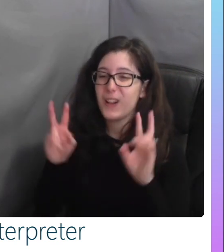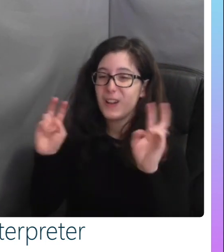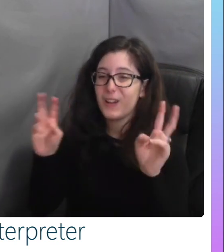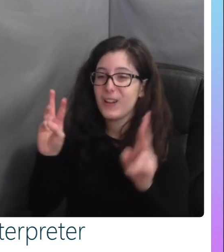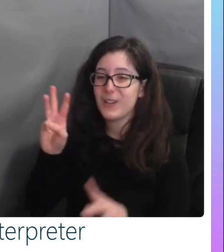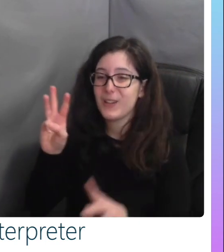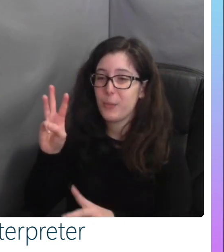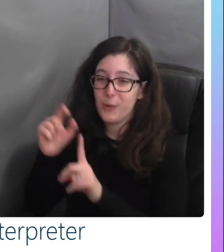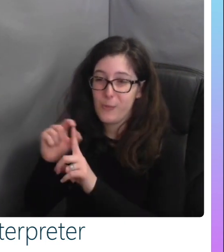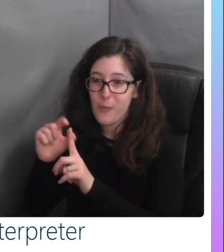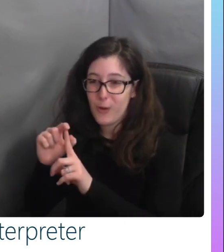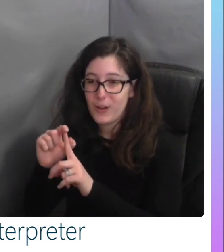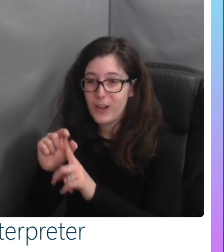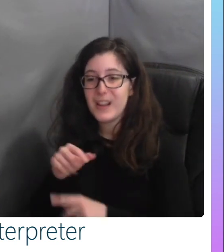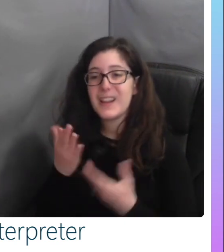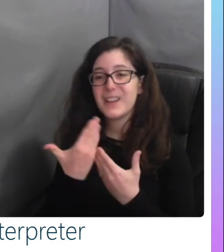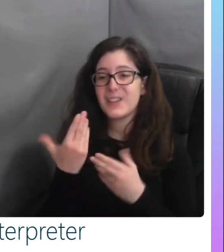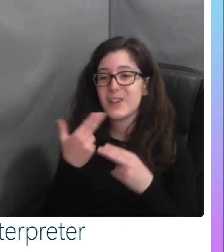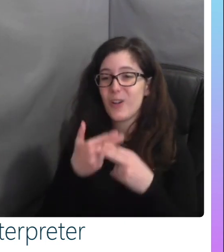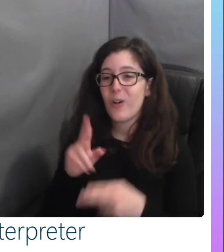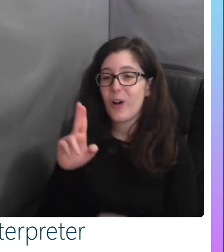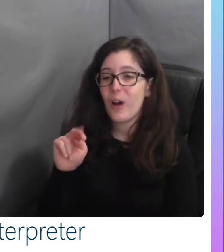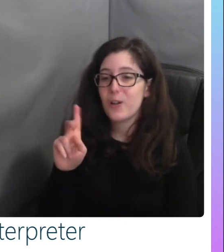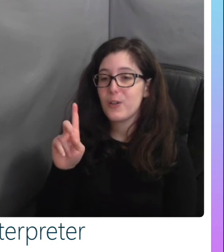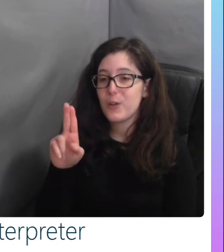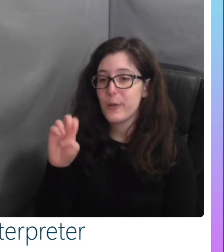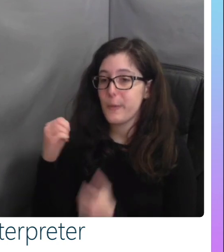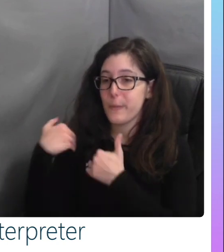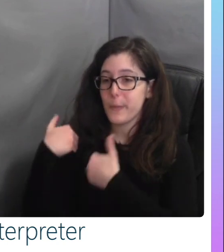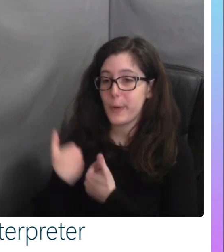but if you really have the technical expertise to understand the problem,